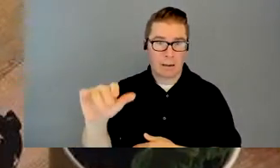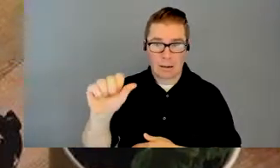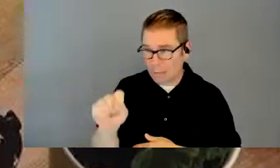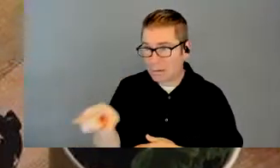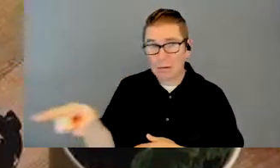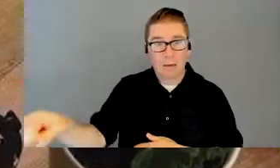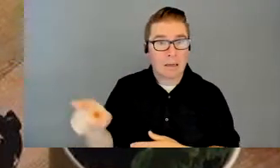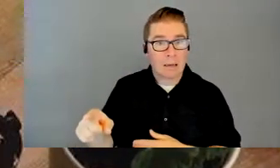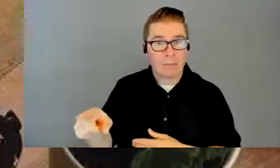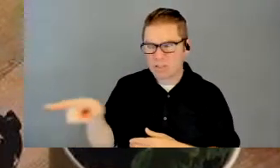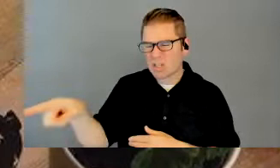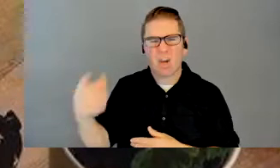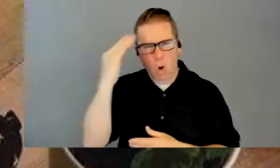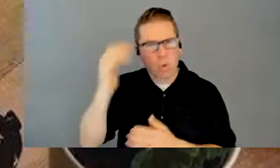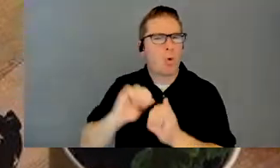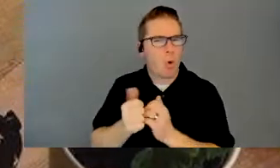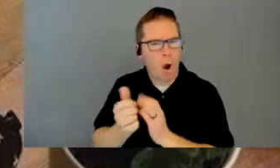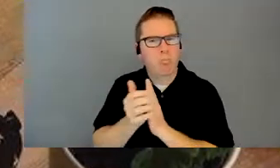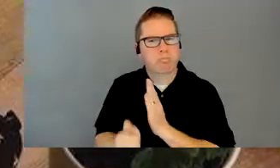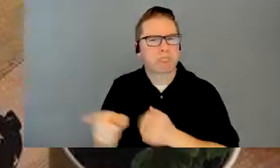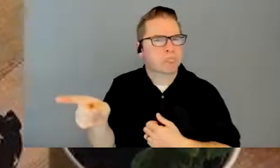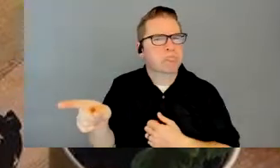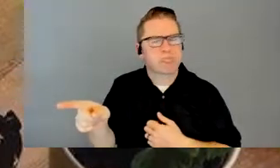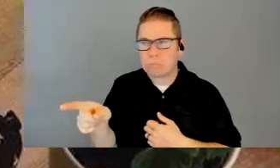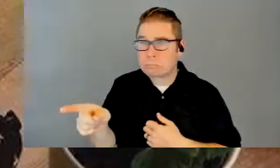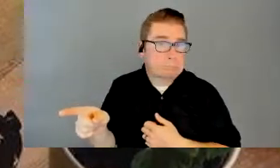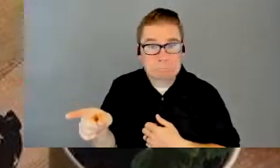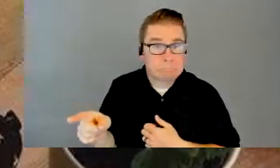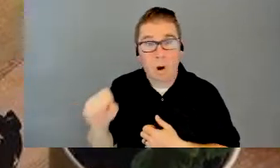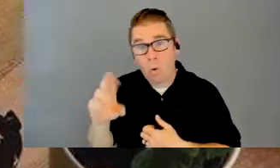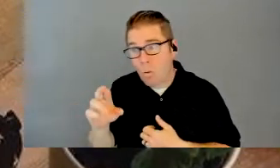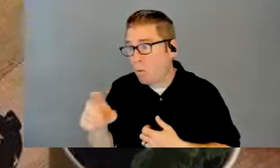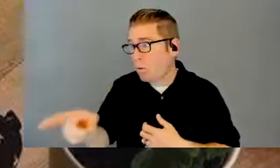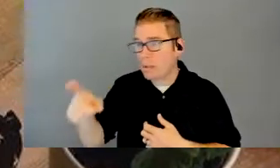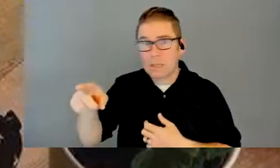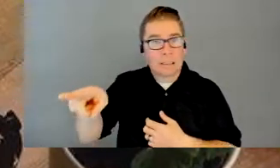to perform up to the expectations or standards that you have for them.